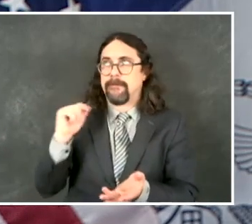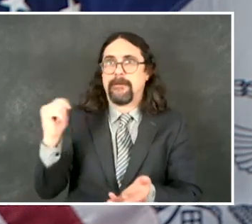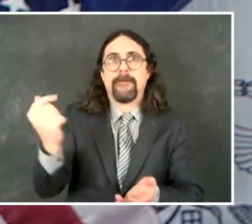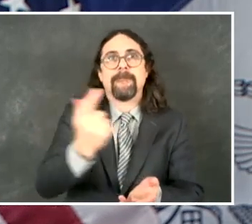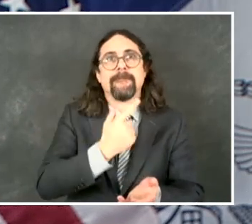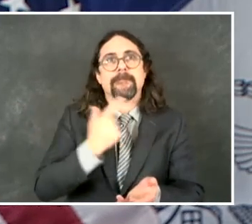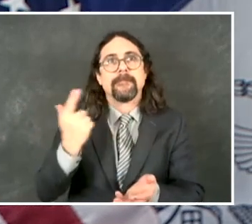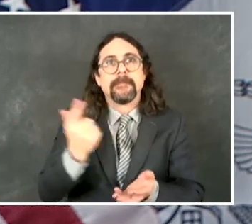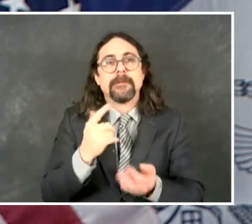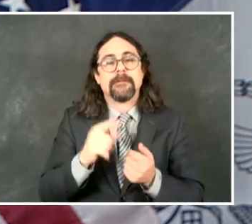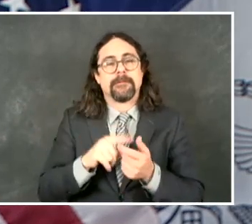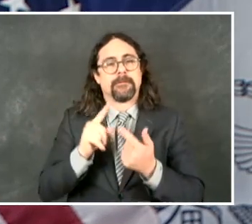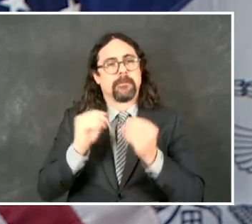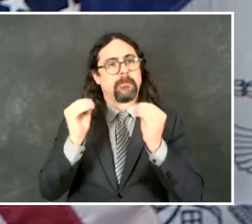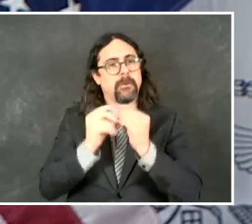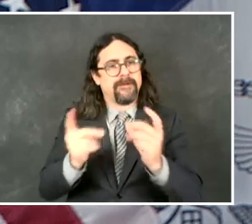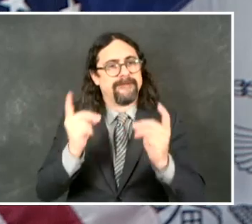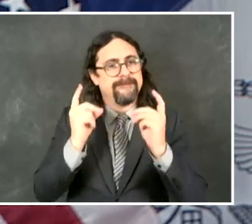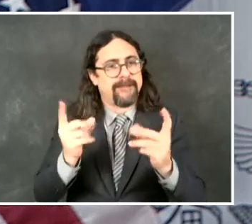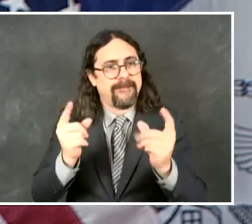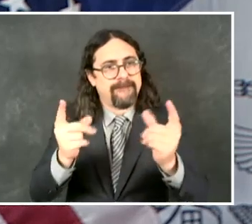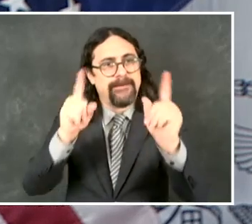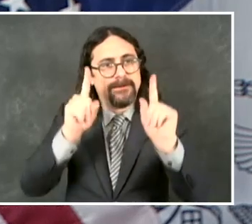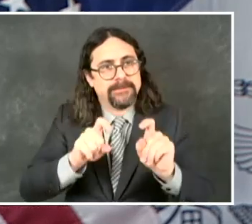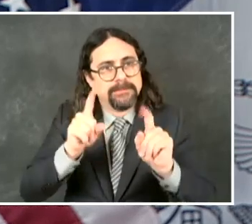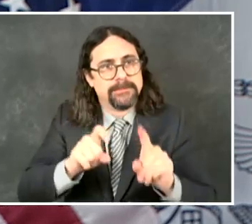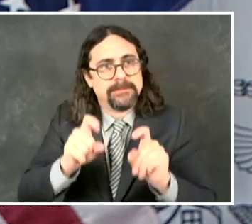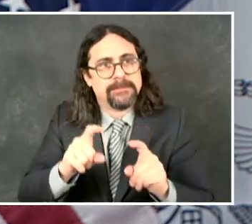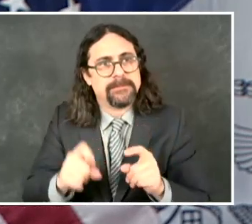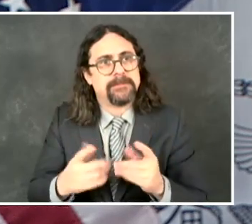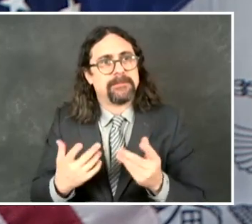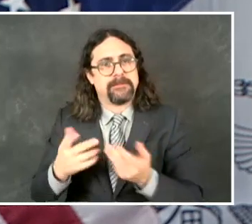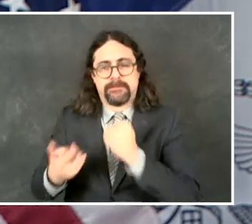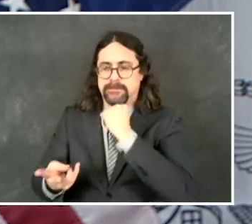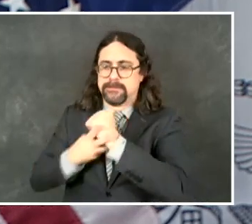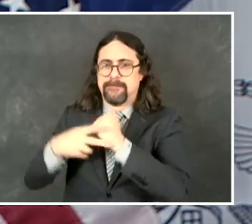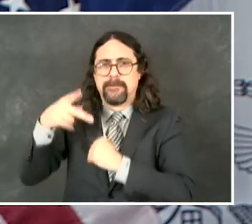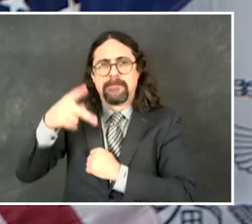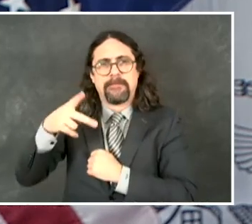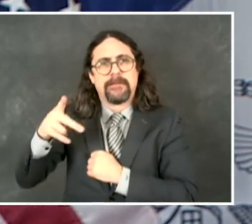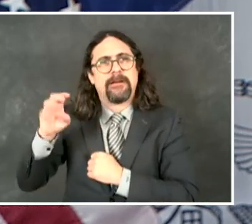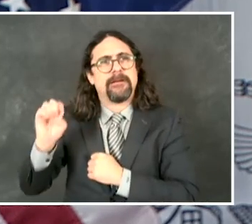UP AND REQUIRE LESS PERSONNEL OVER TIME IS A HUGE, HUGE BENEFIT. SO THE GOAL HERE